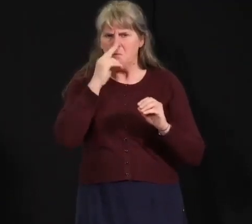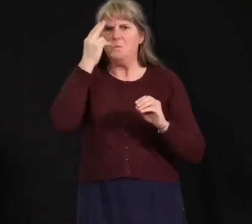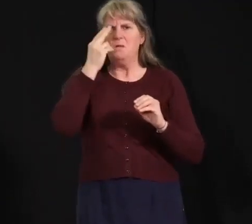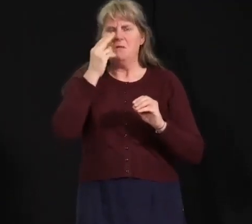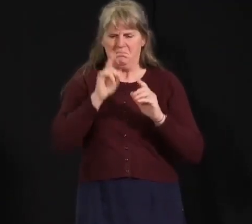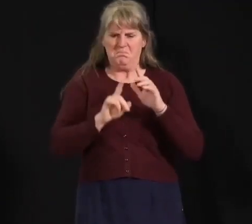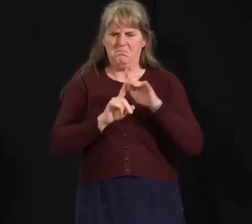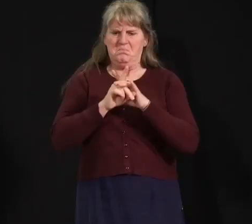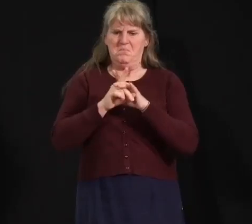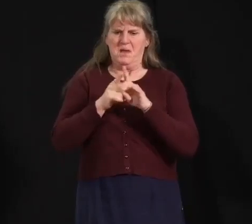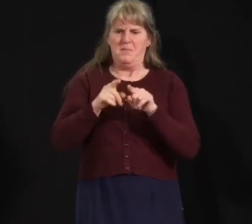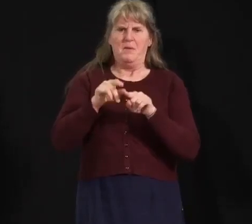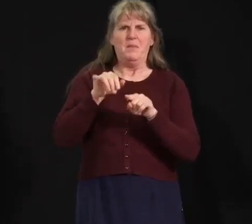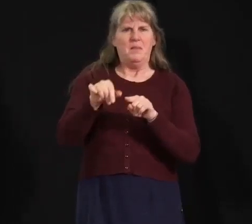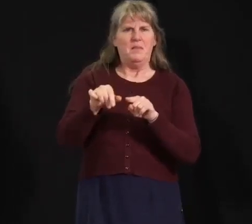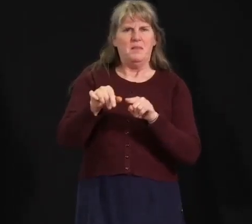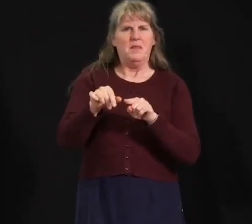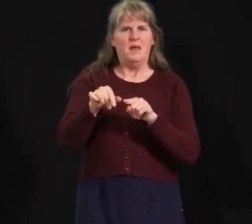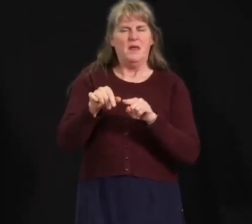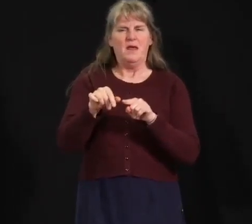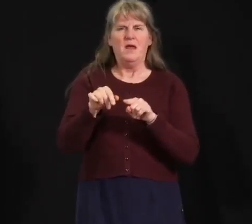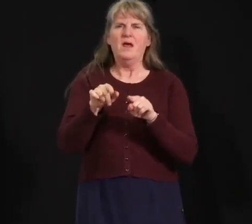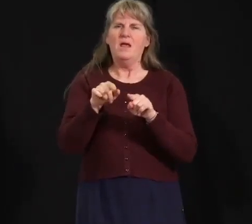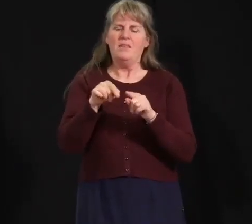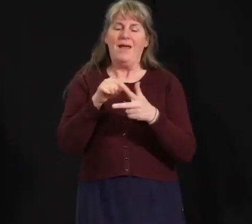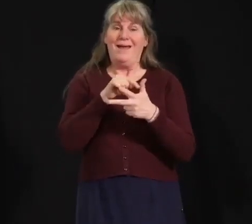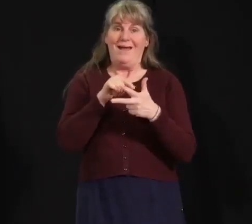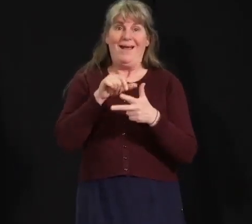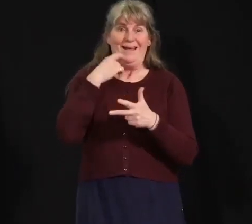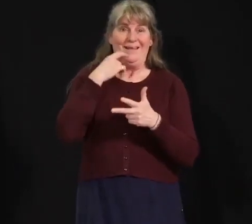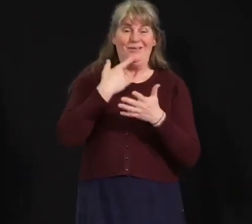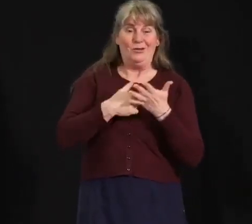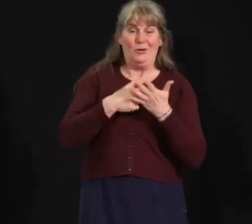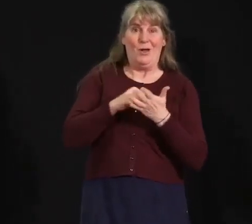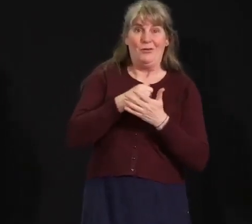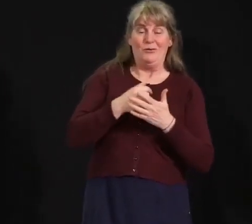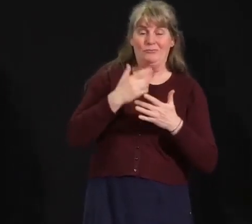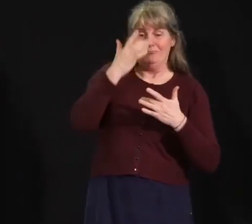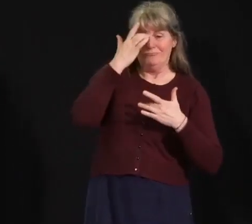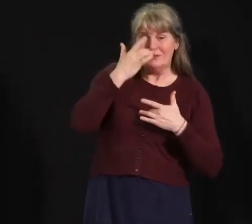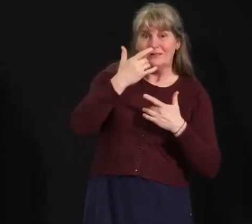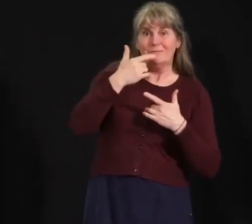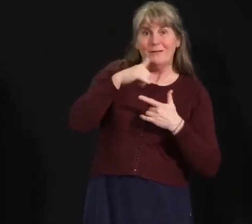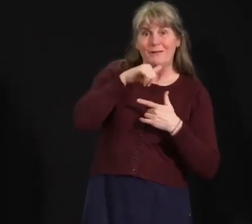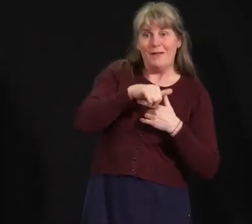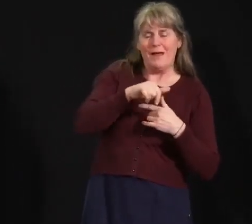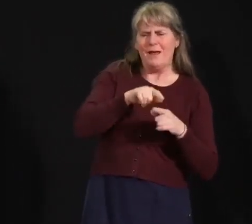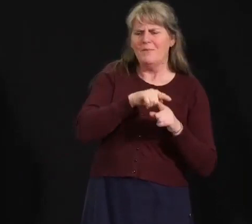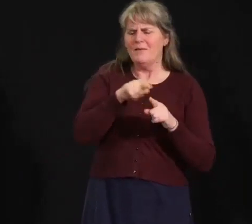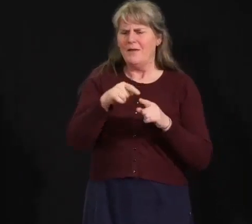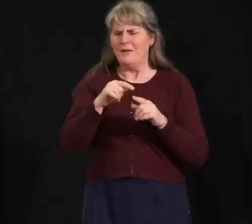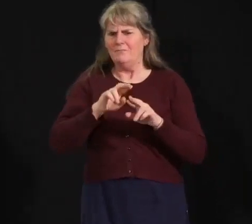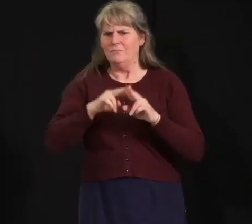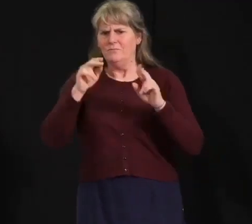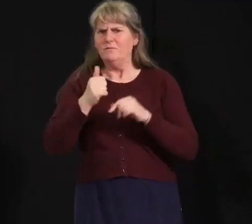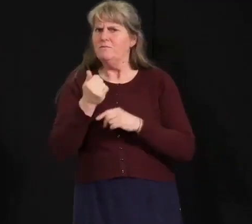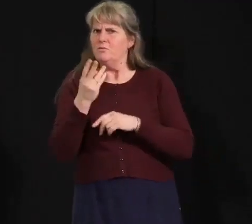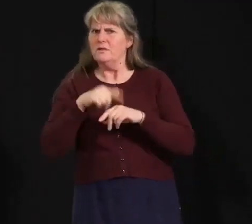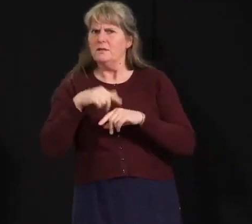Has been not only reported nationally and internationally, something that does not occur in every case but is quite a